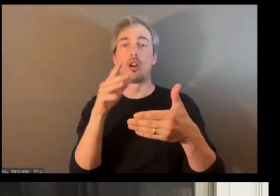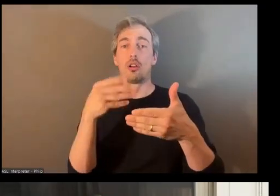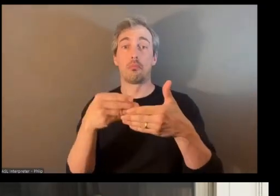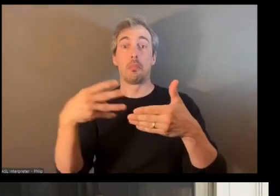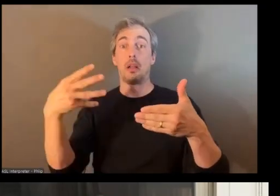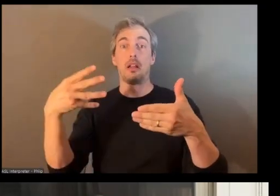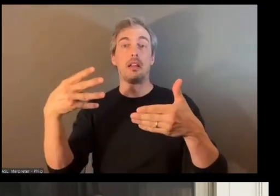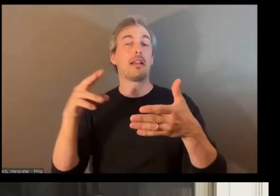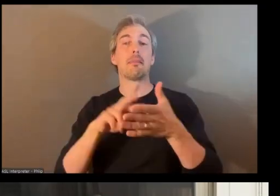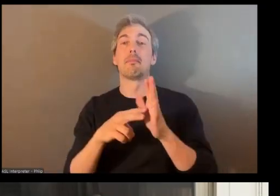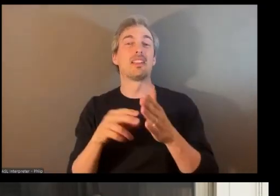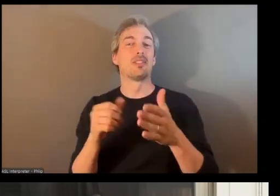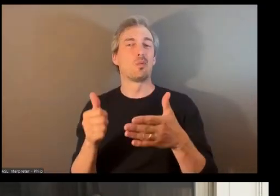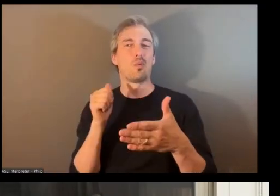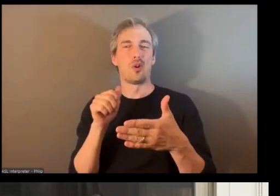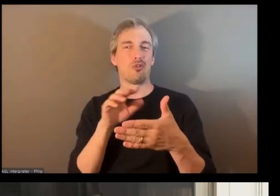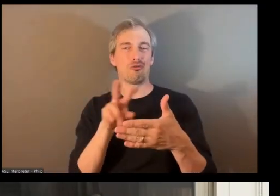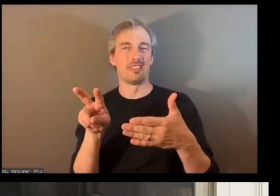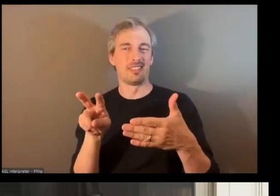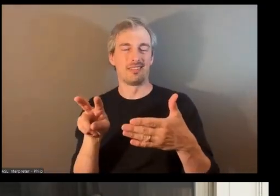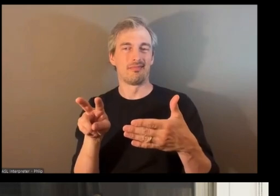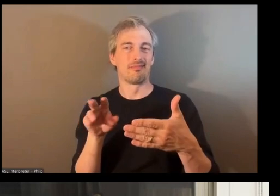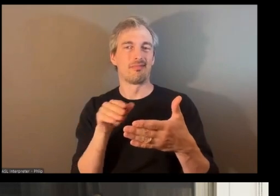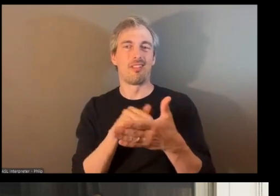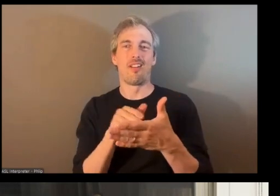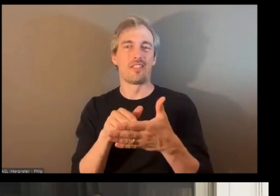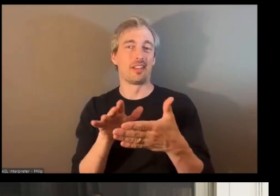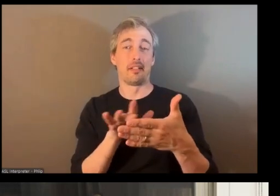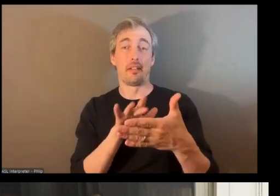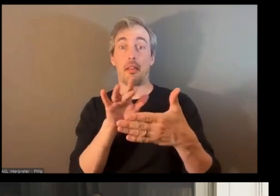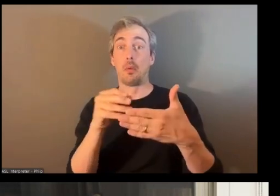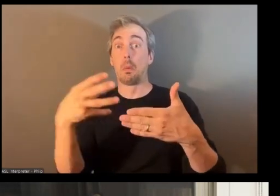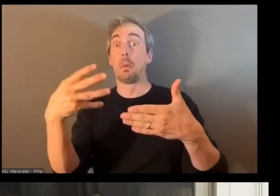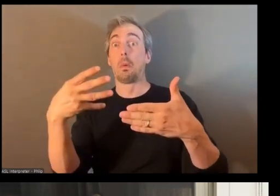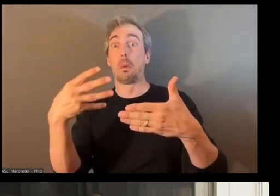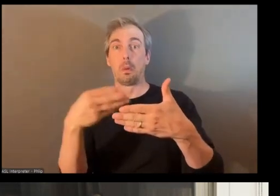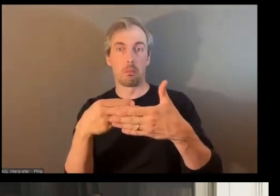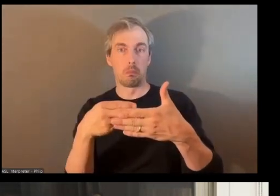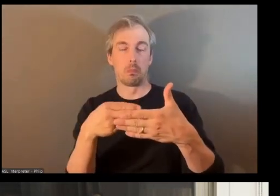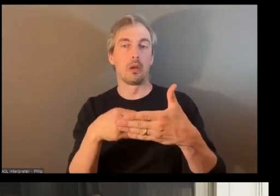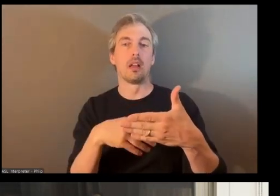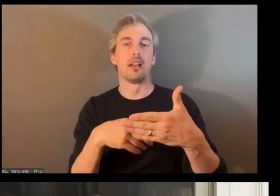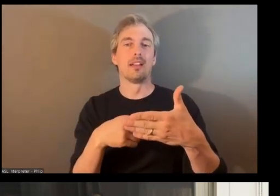On the other hand, if this is something that appears over and over on your